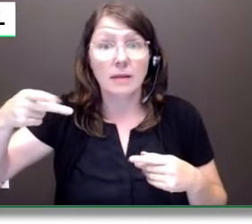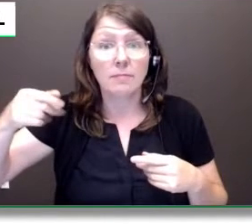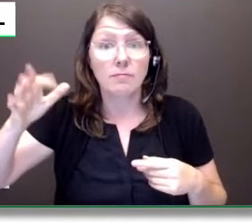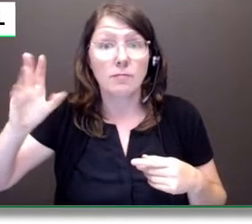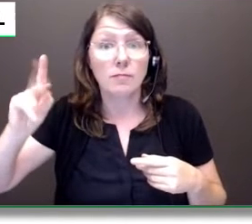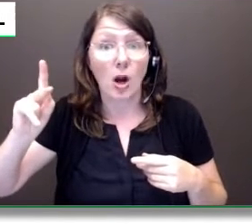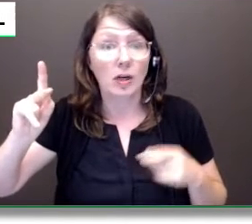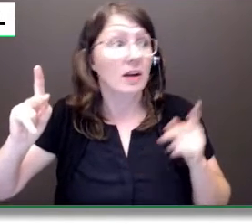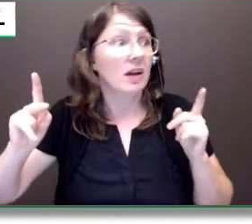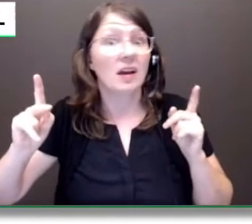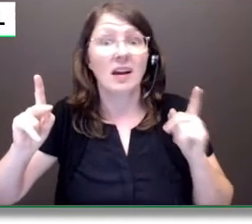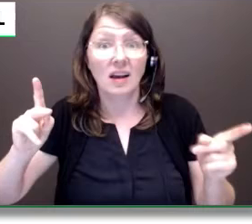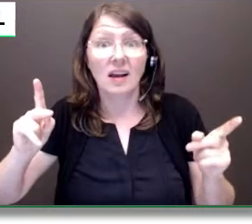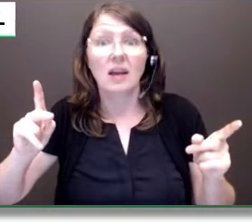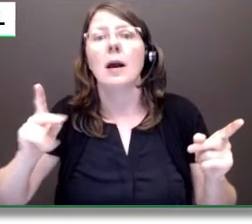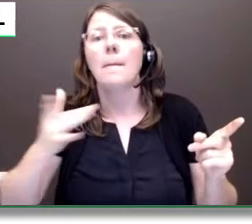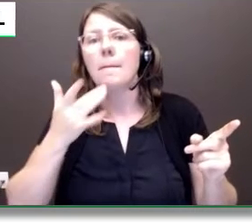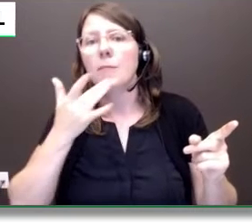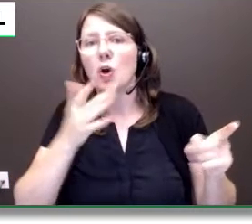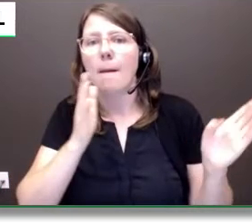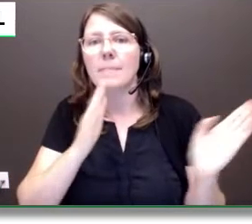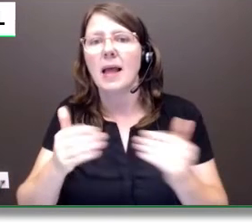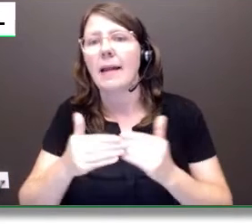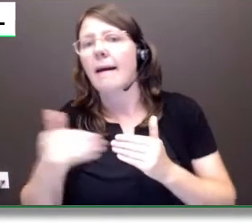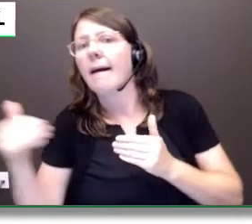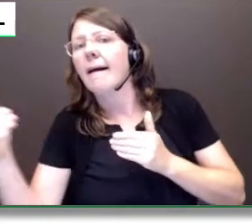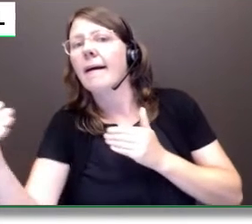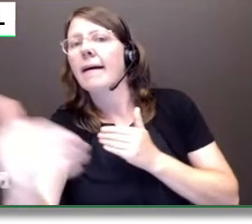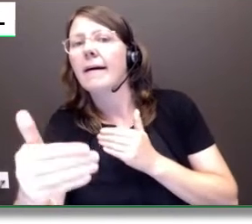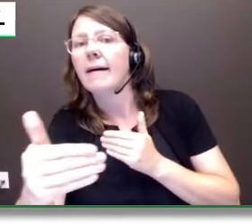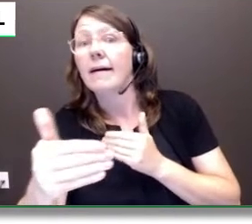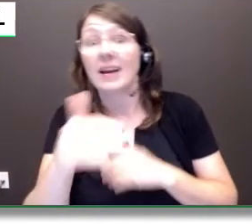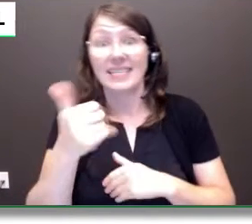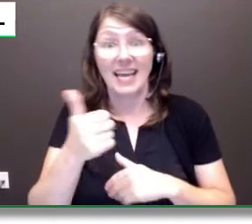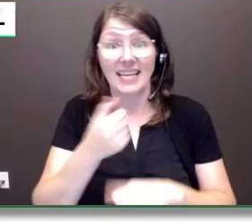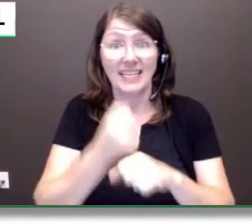for accessibility. So we are not in the management plan that is currently in